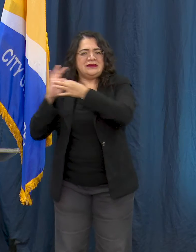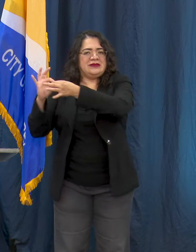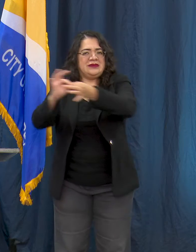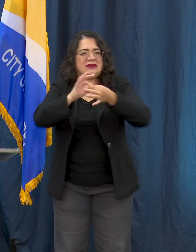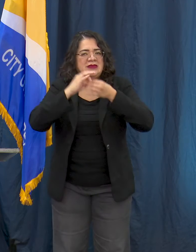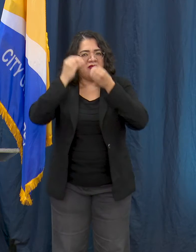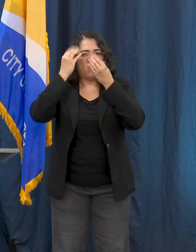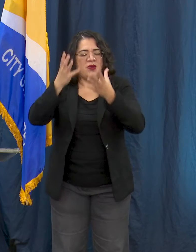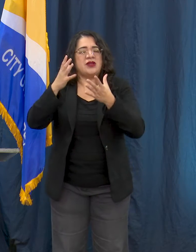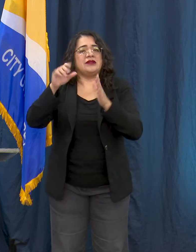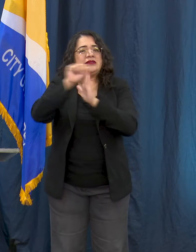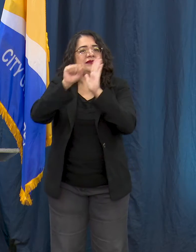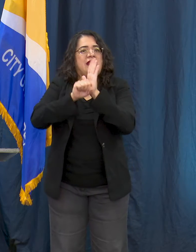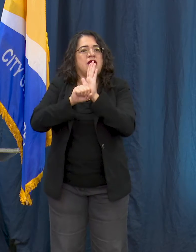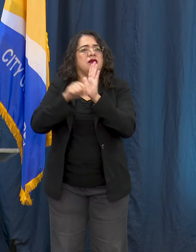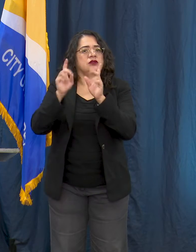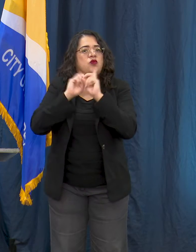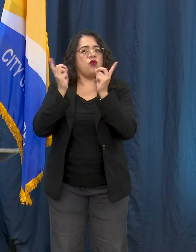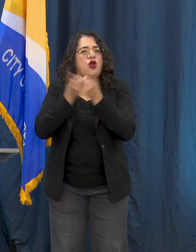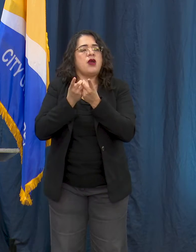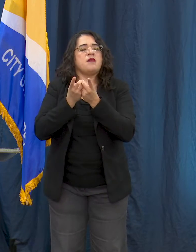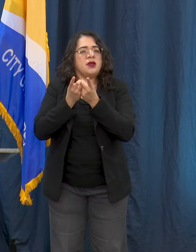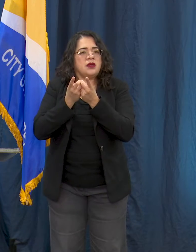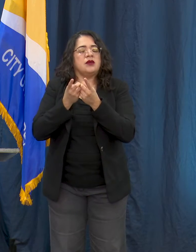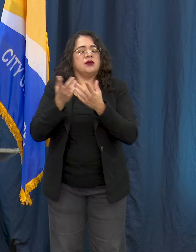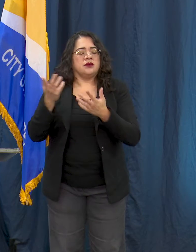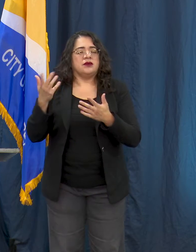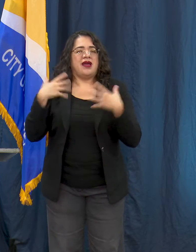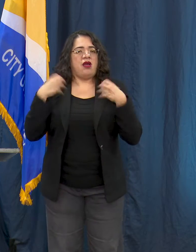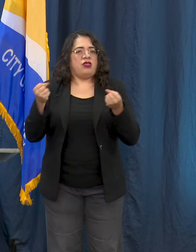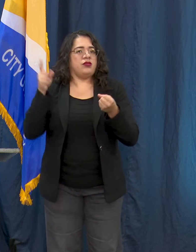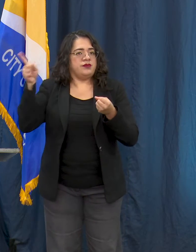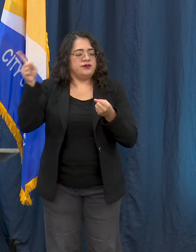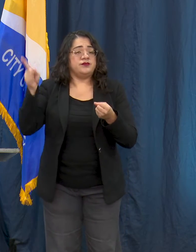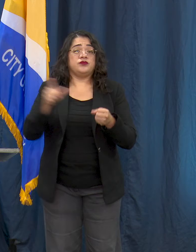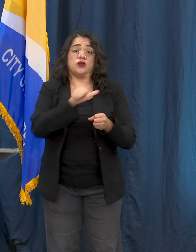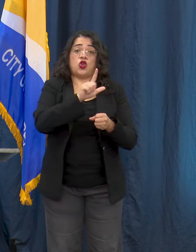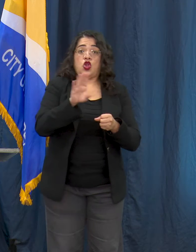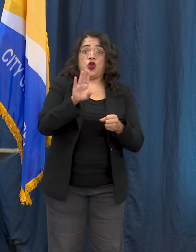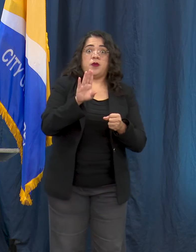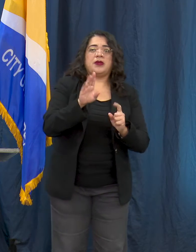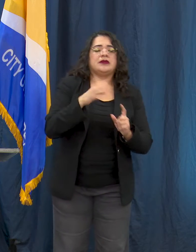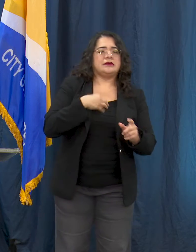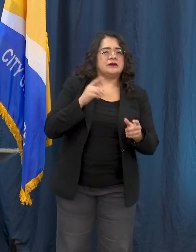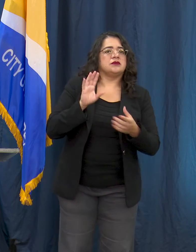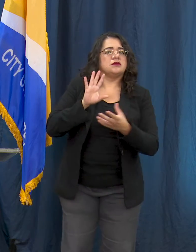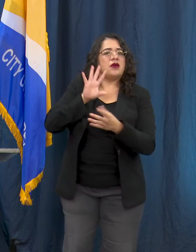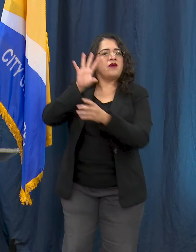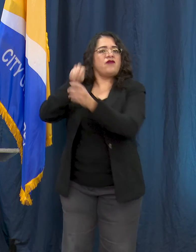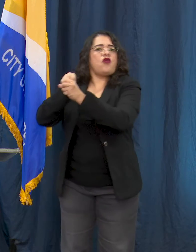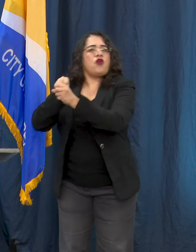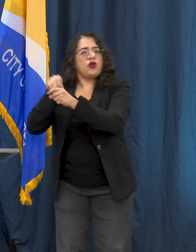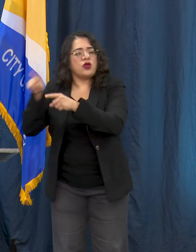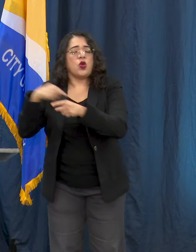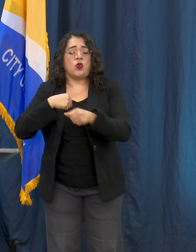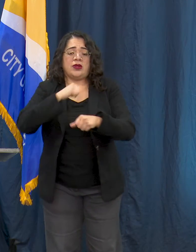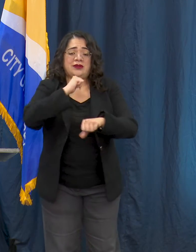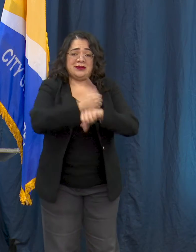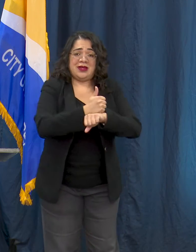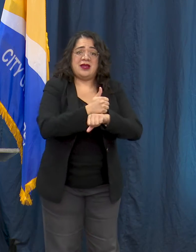been doing contact tracing for a long time, Long Beach began piloting the new statewide contact tracing platform for COVID-19 last week.